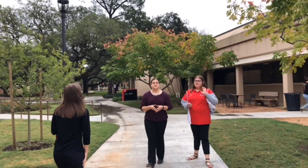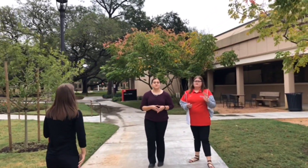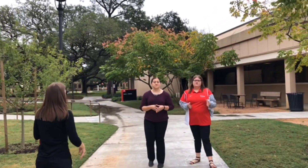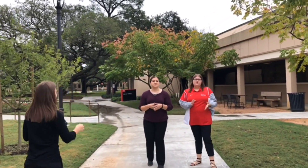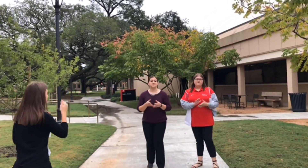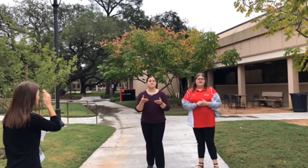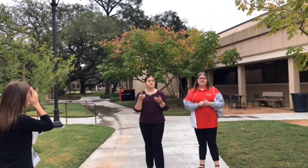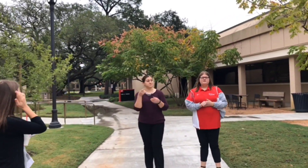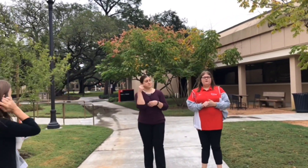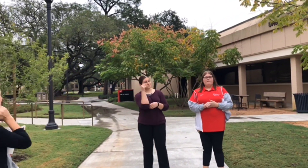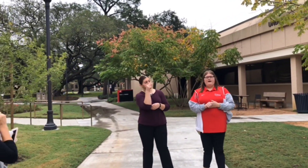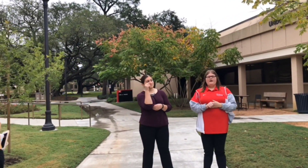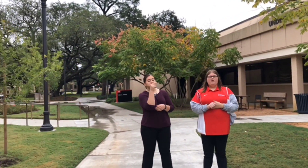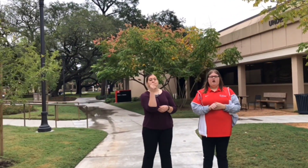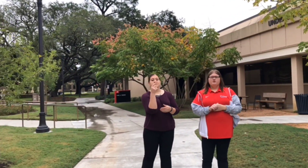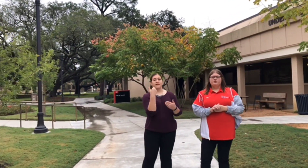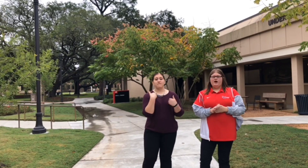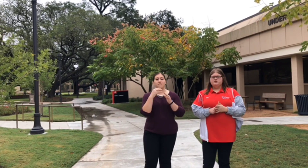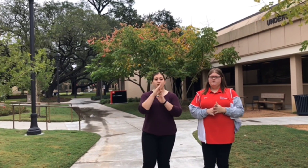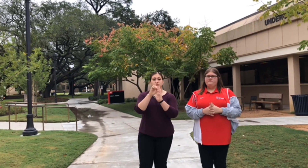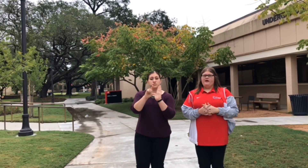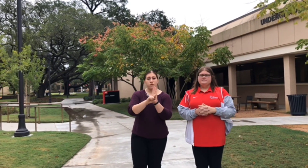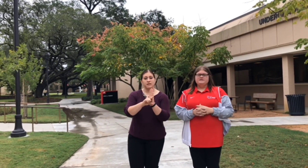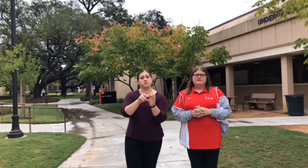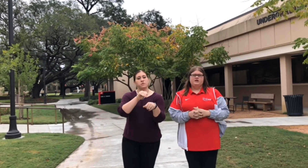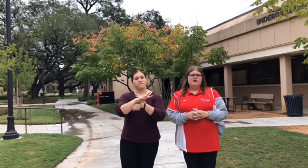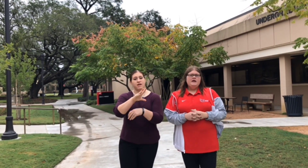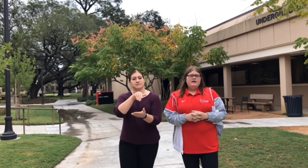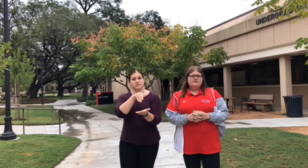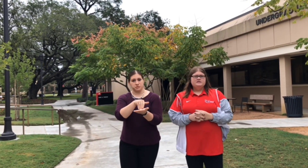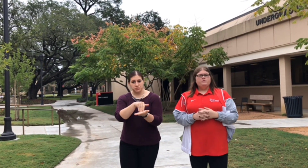Over here is where we have our Undergraduate Advising Center. This is